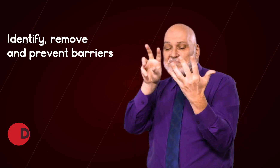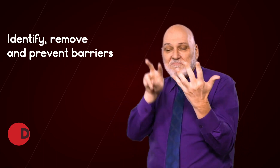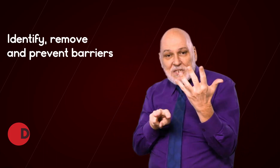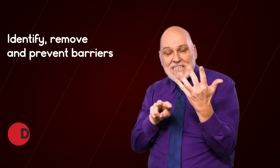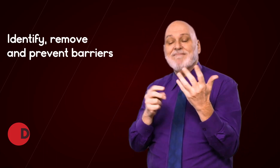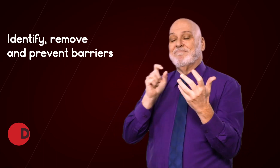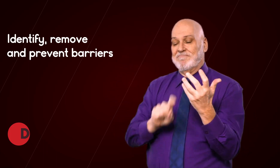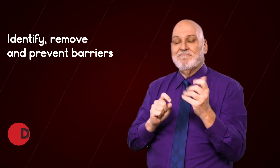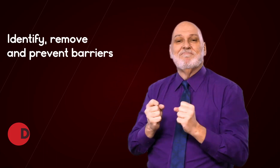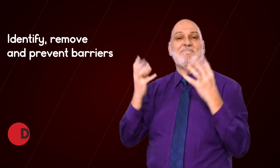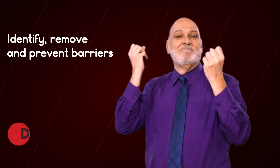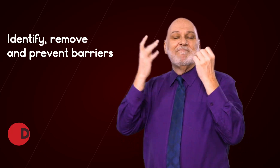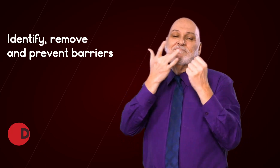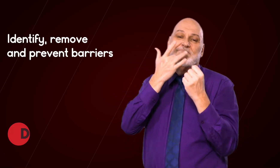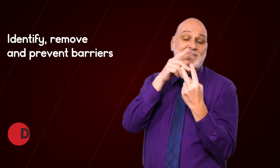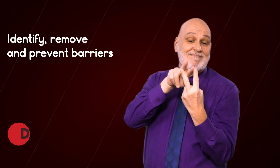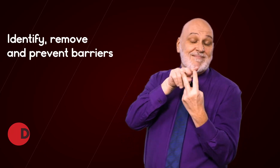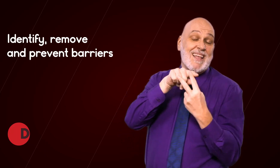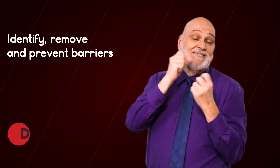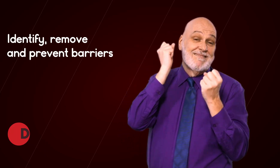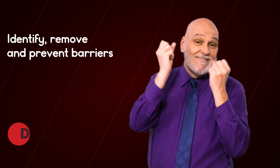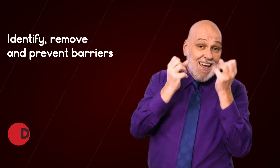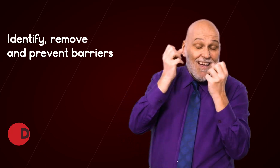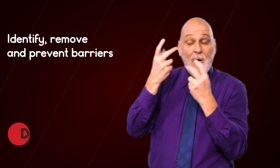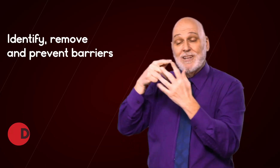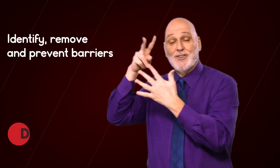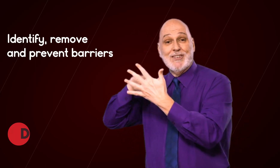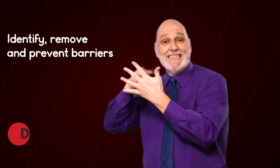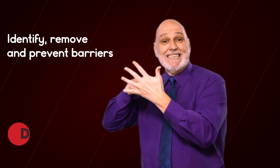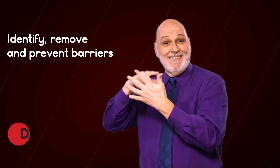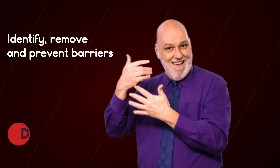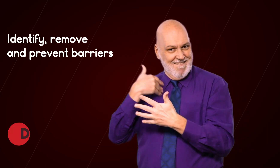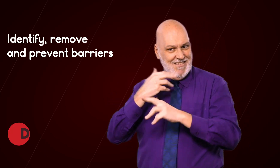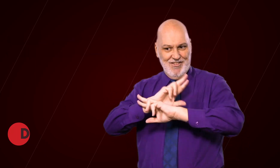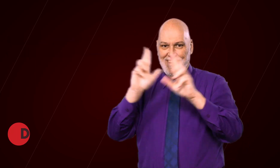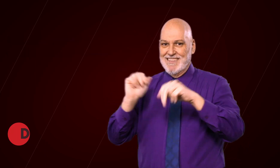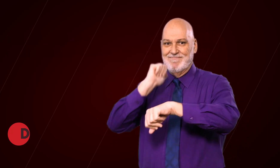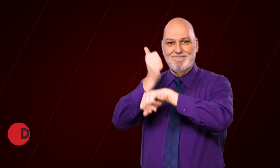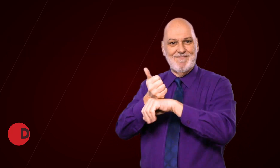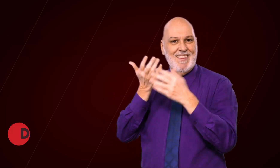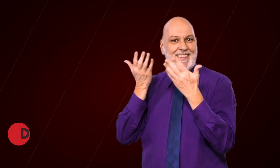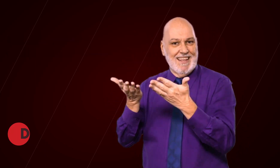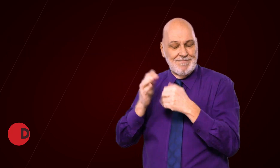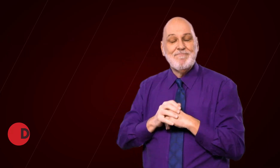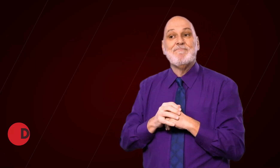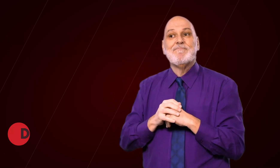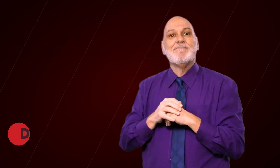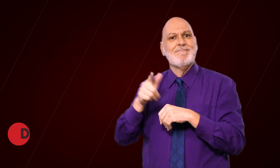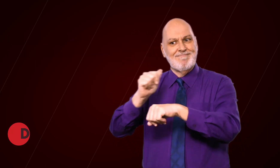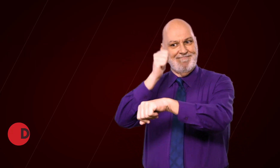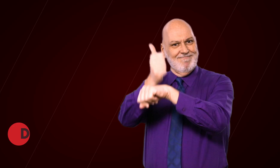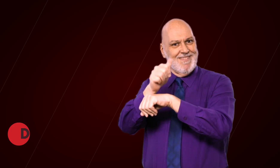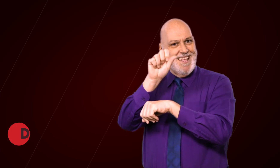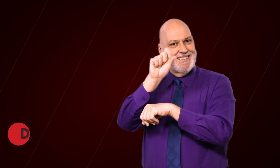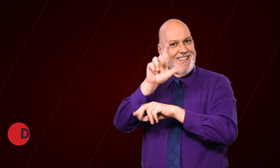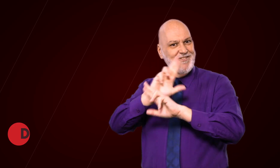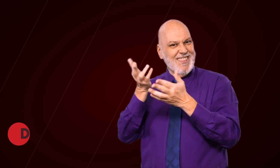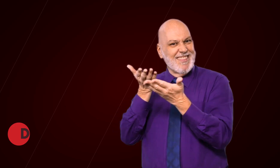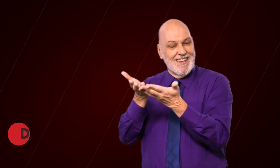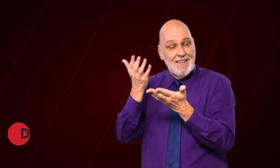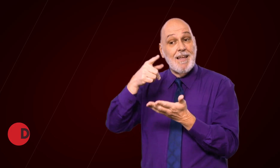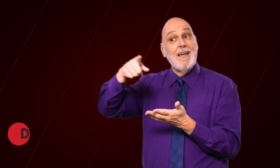The Discussion Guide can also be viewed in ASL.